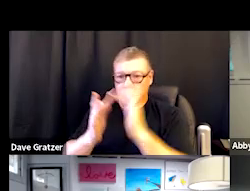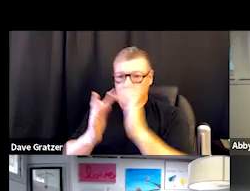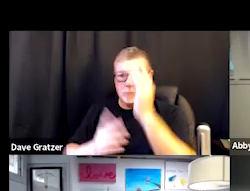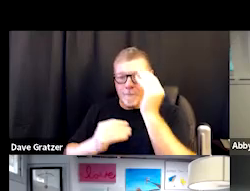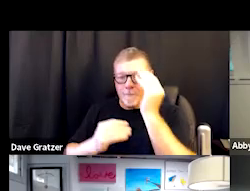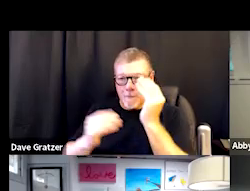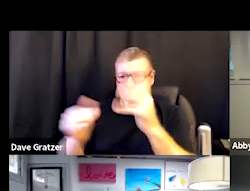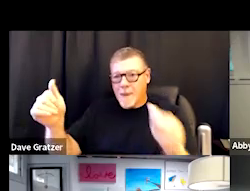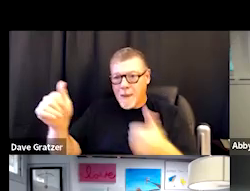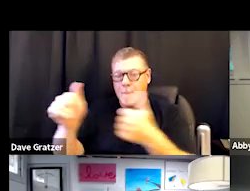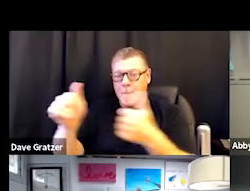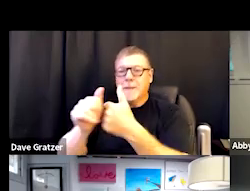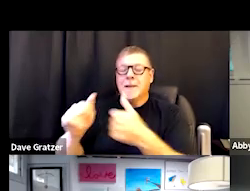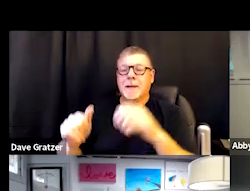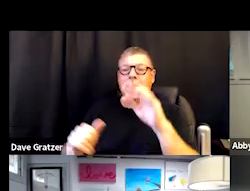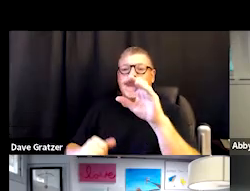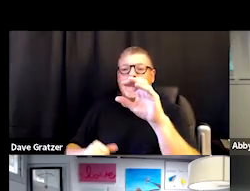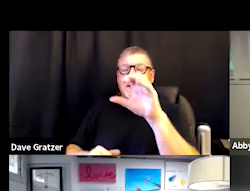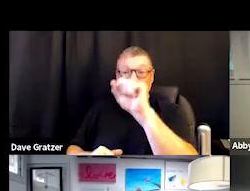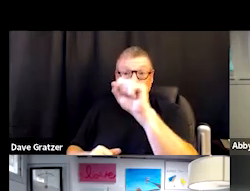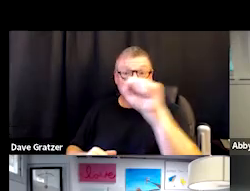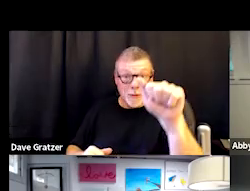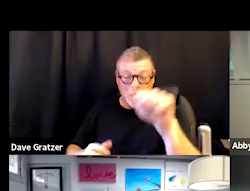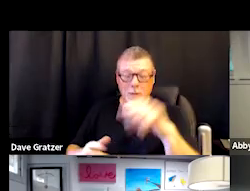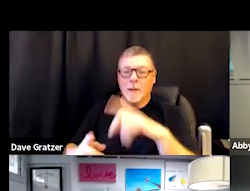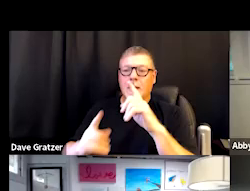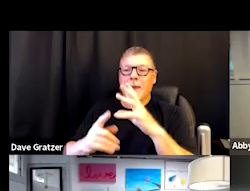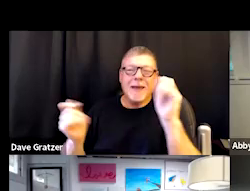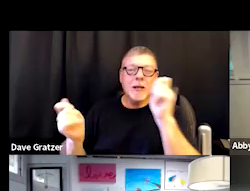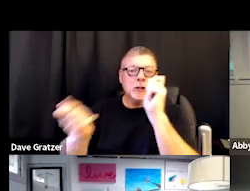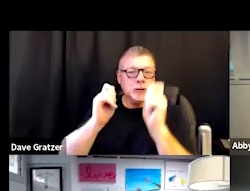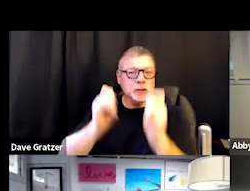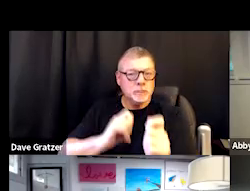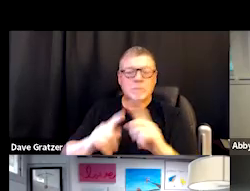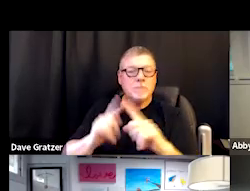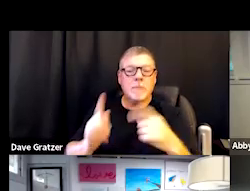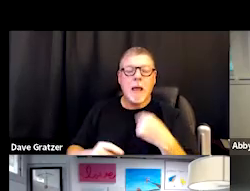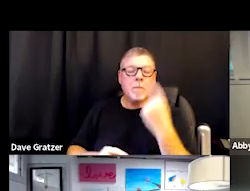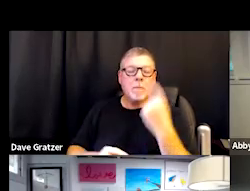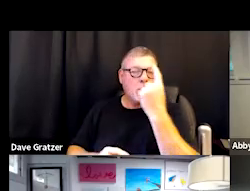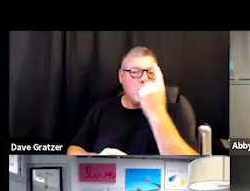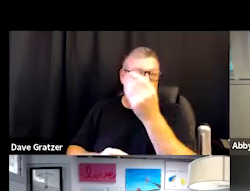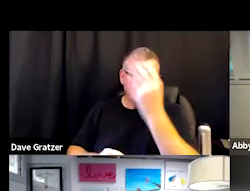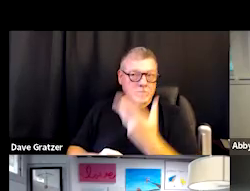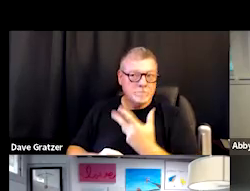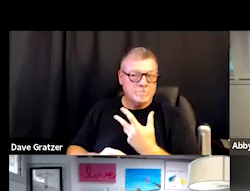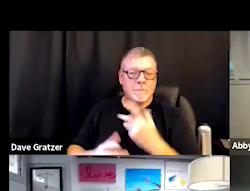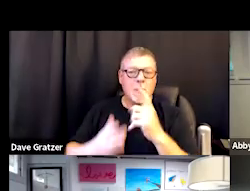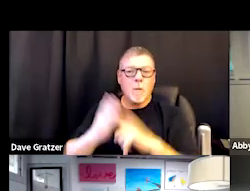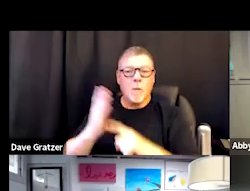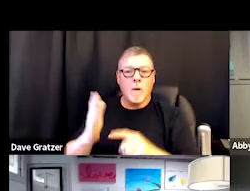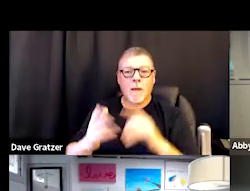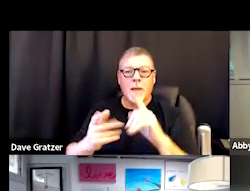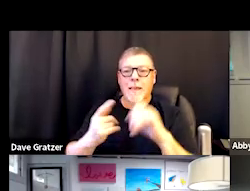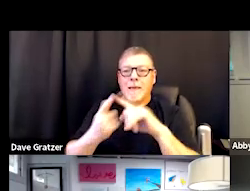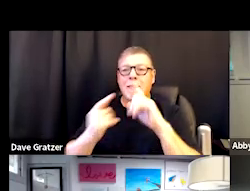is putting out and changes. But I'm wondering if you could give us just a brief overview of the SSA POMS and the Blue Book